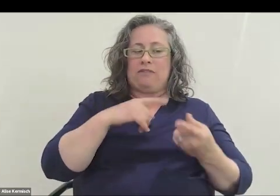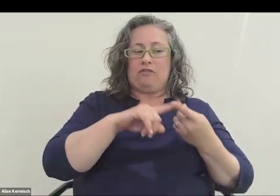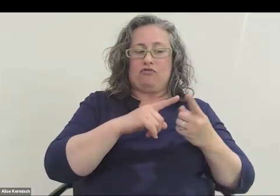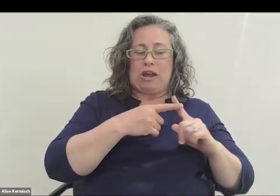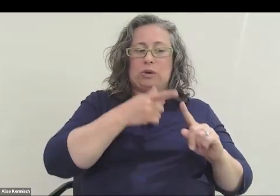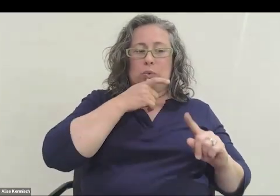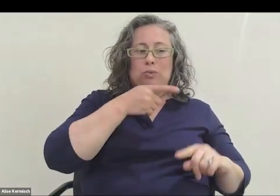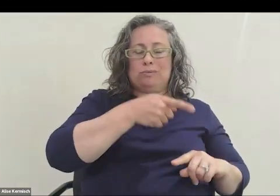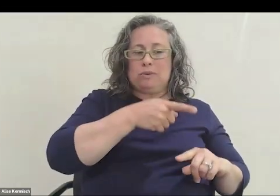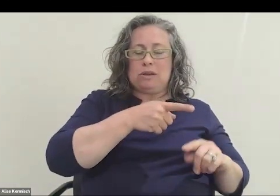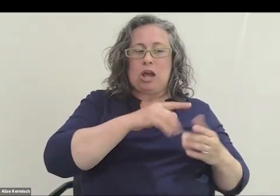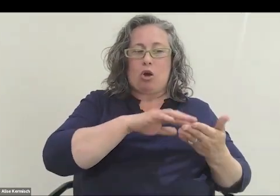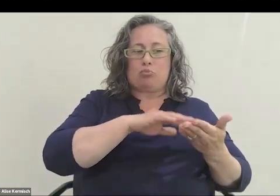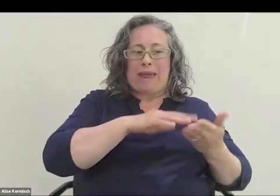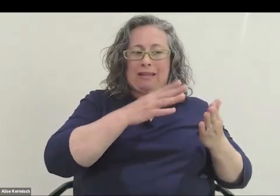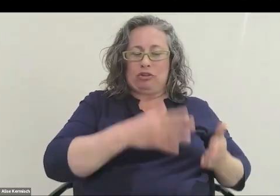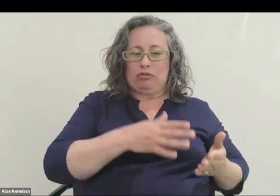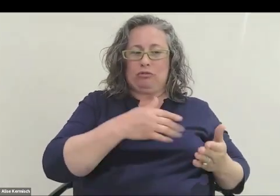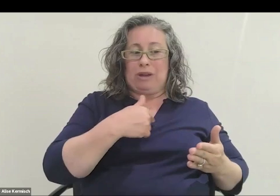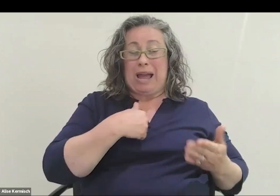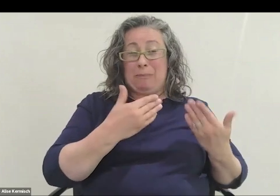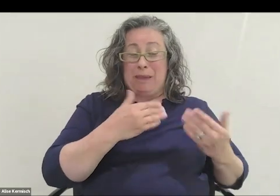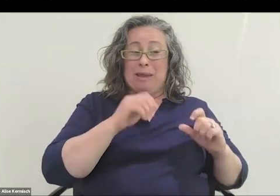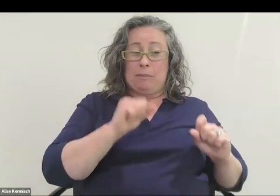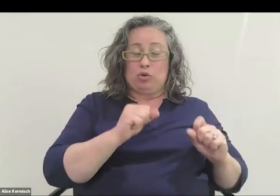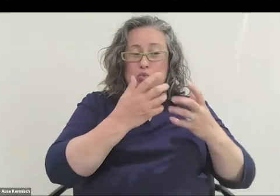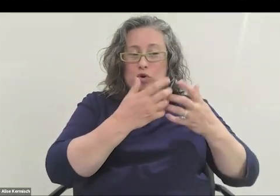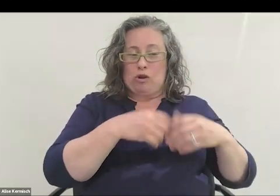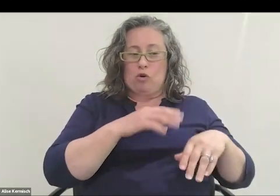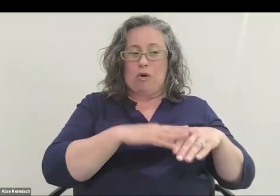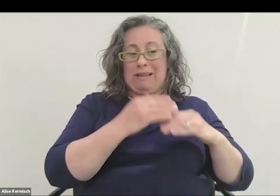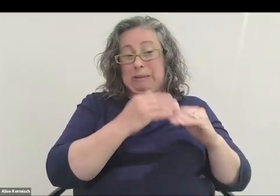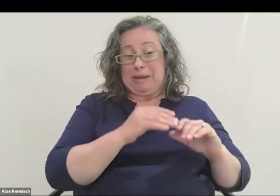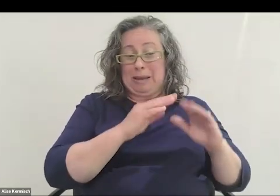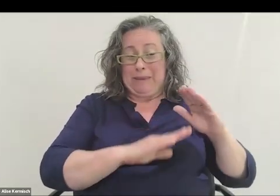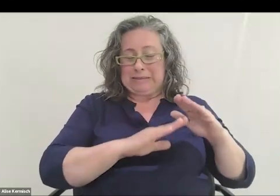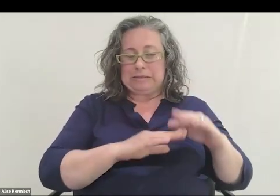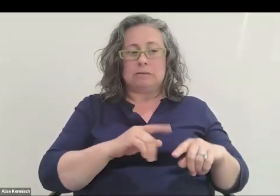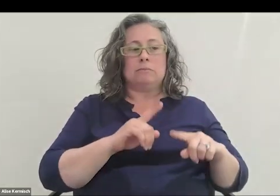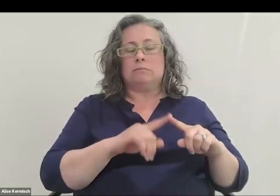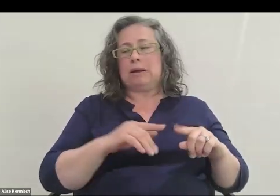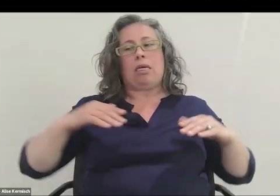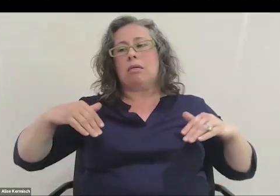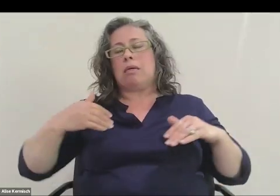and I might be able to work that out on a limited case basis. There isn't a braille version that's been for sale yet.